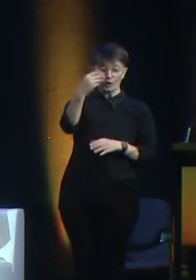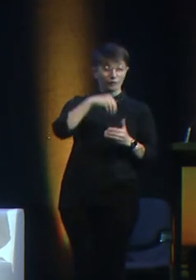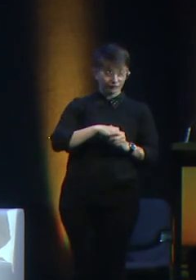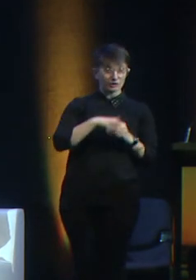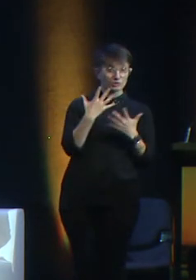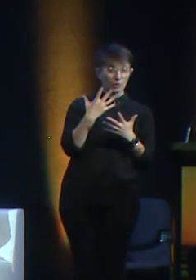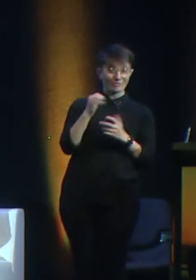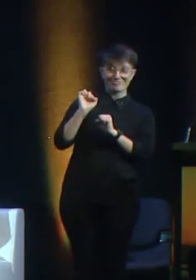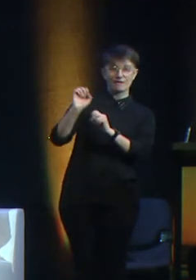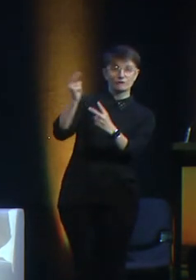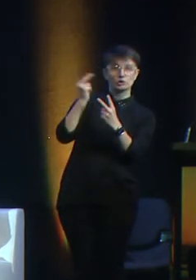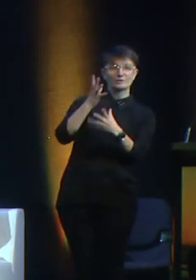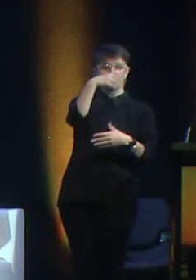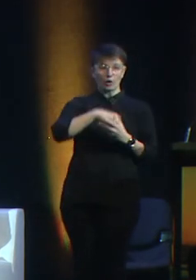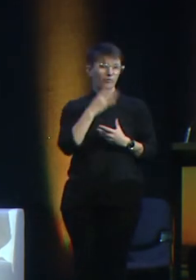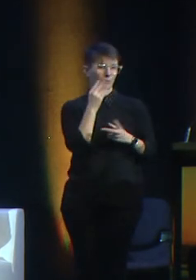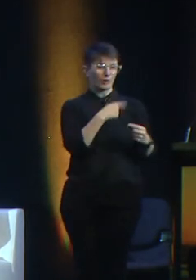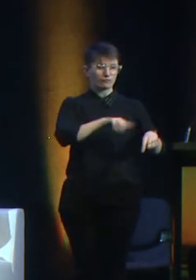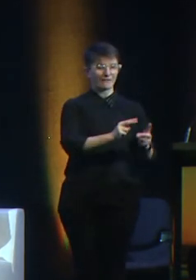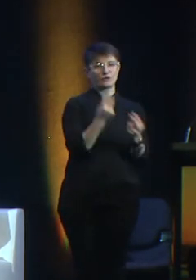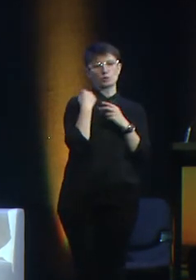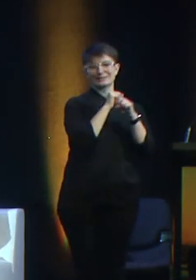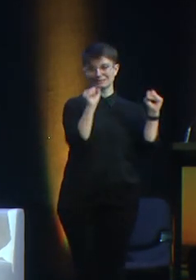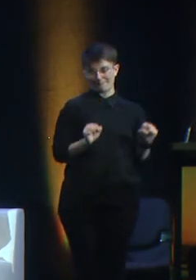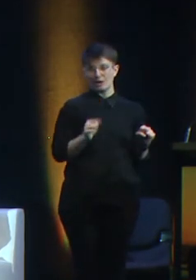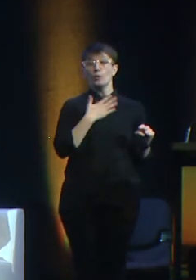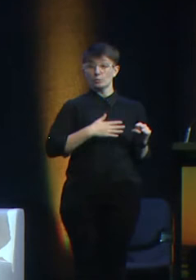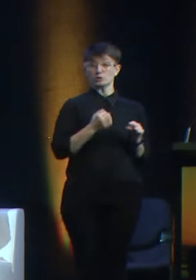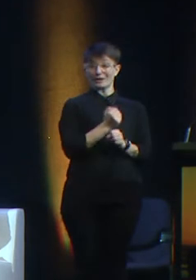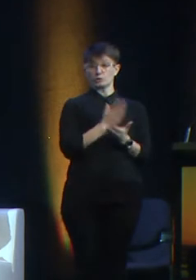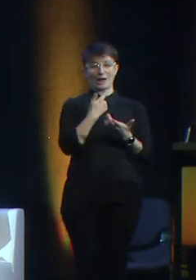view, in getting those systems right that will ensure that we are setting up Taranaki